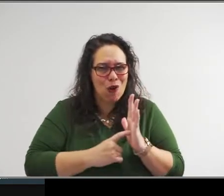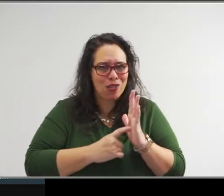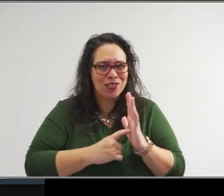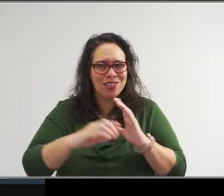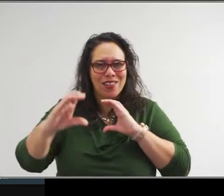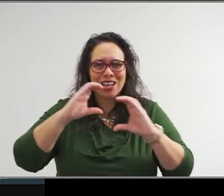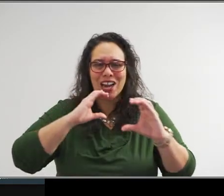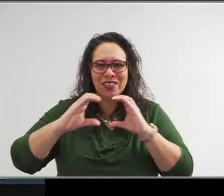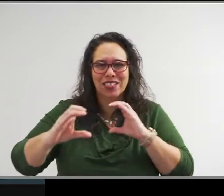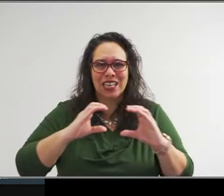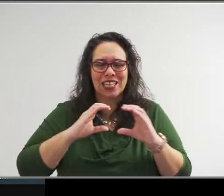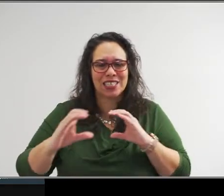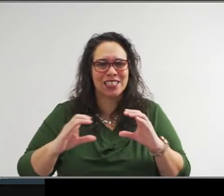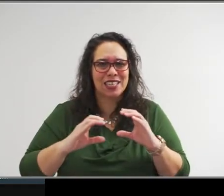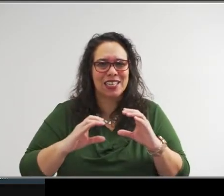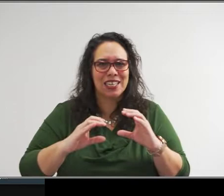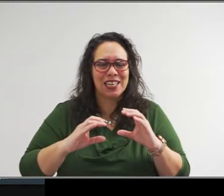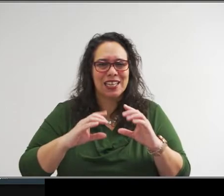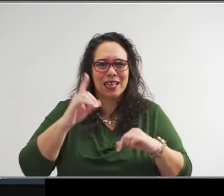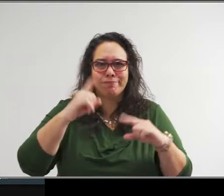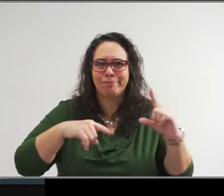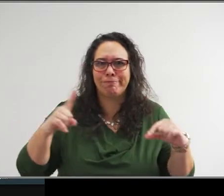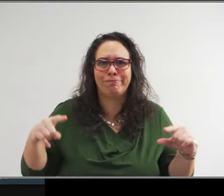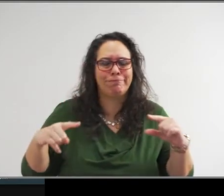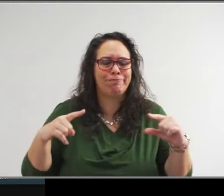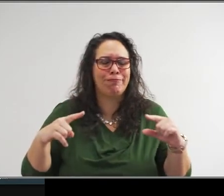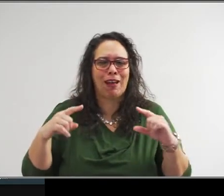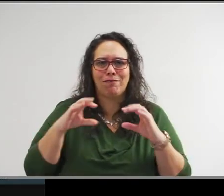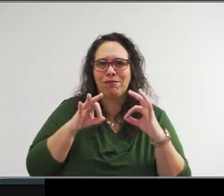the divergent input that we get that are informed